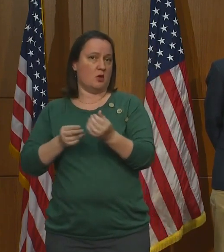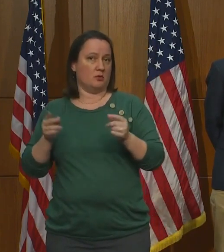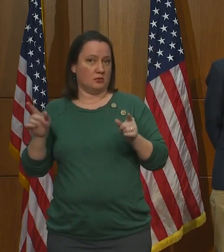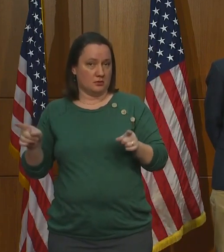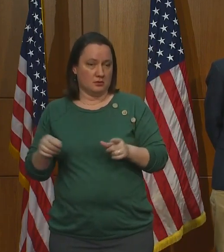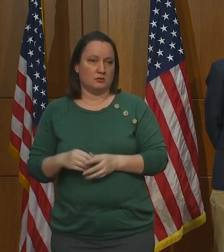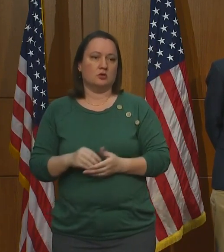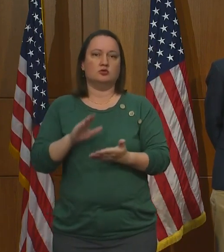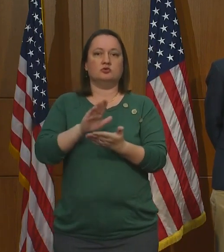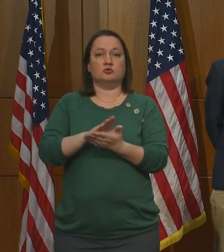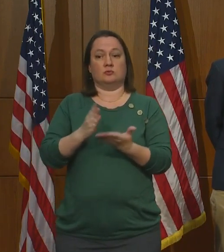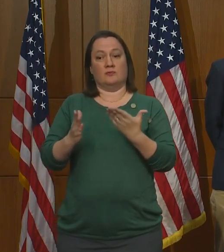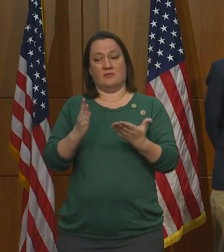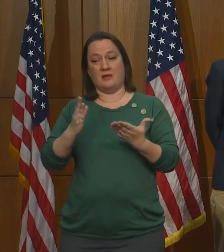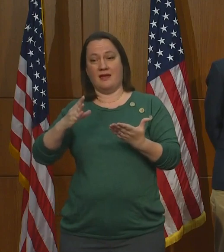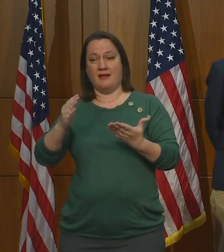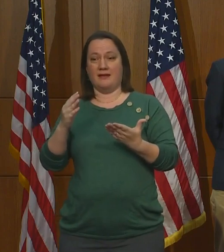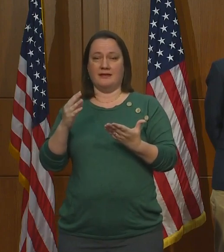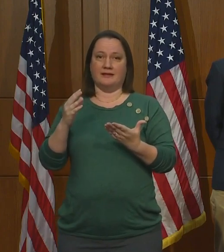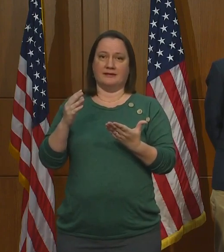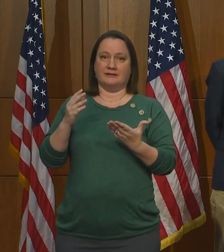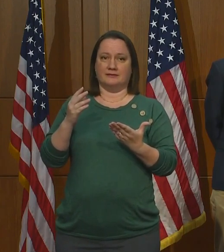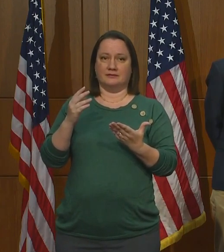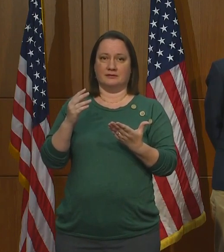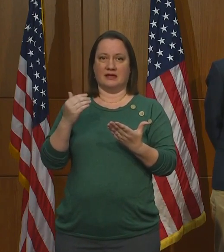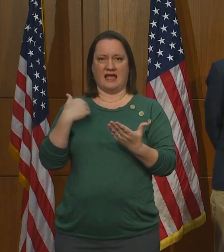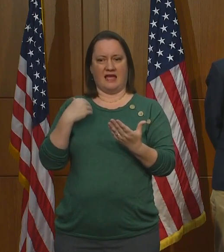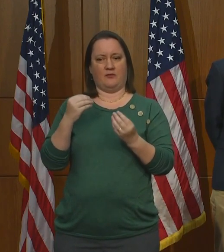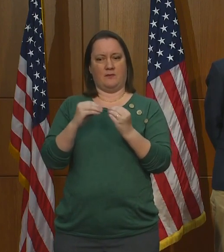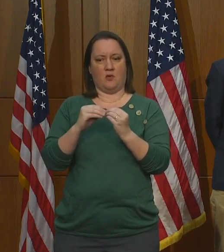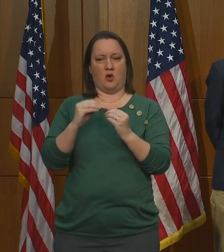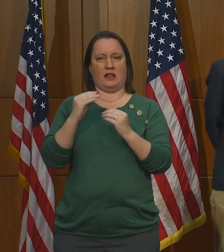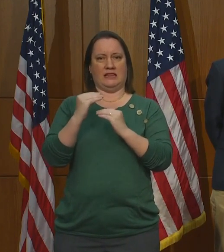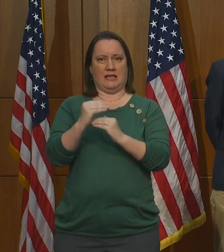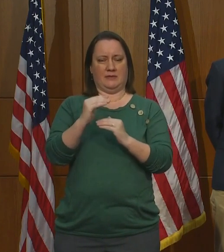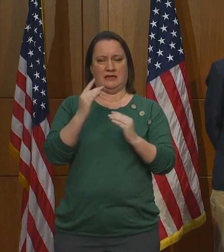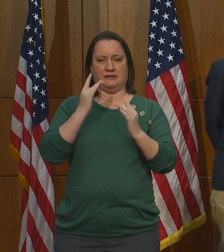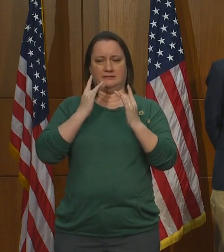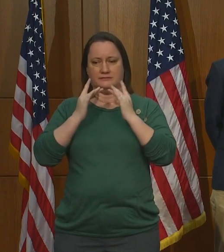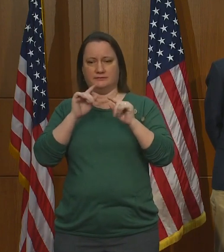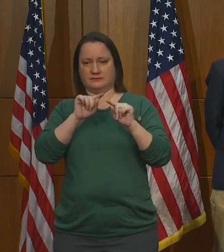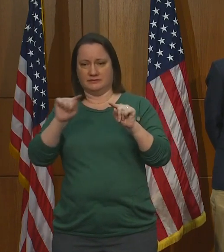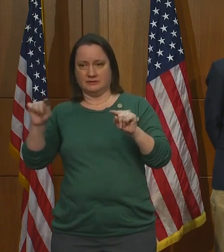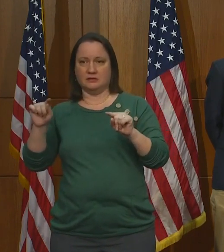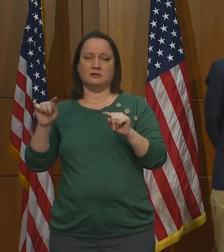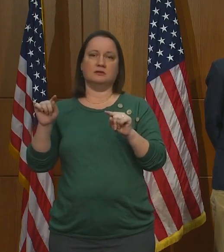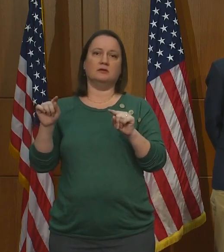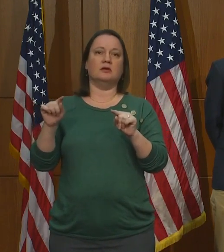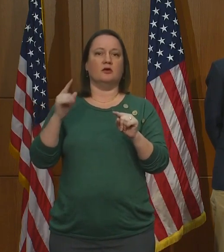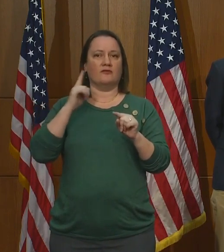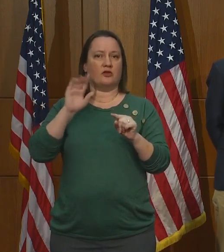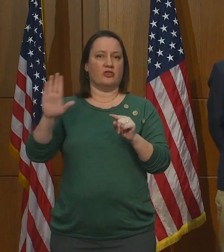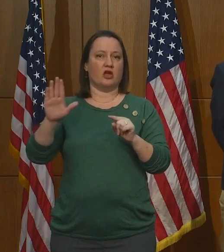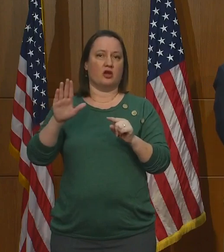PRIVATE SCHOOLS. IT'S IMPORTANT TO NOTE THAT SCHOOLS MAY BE MORE LIMITED. IN THEIR IN